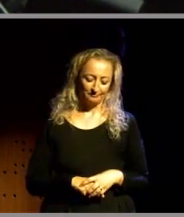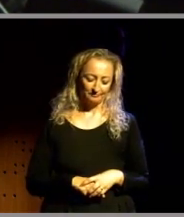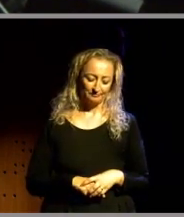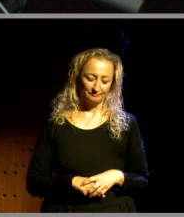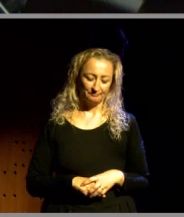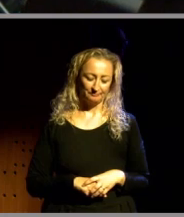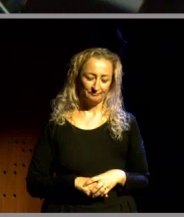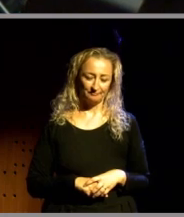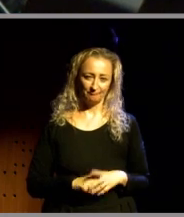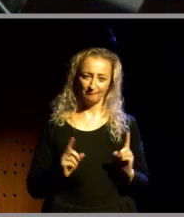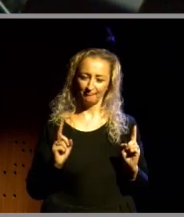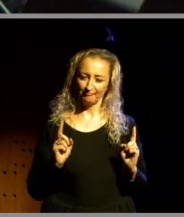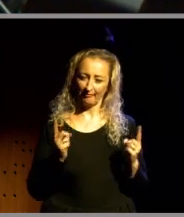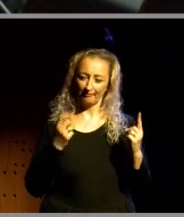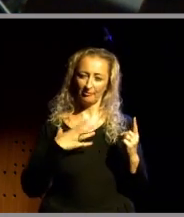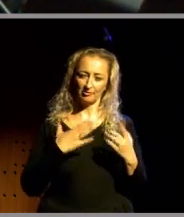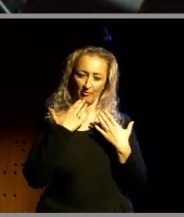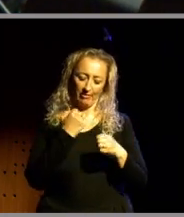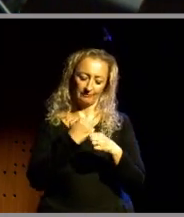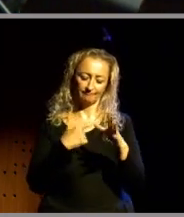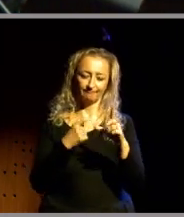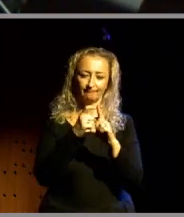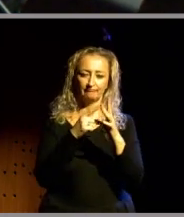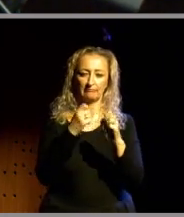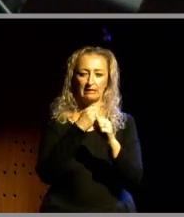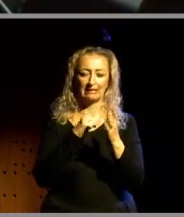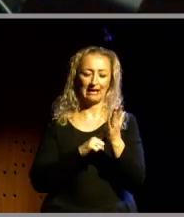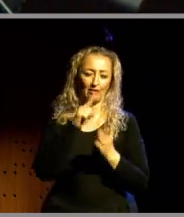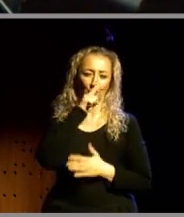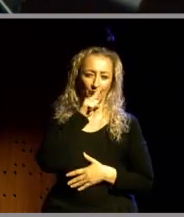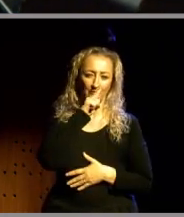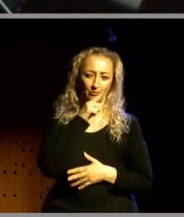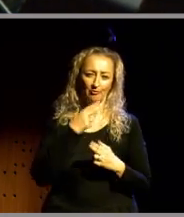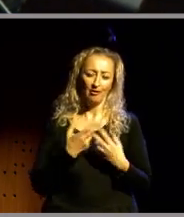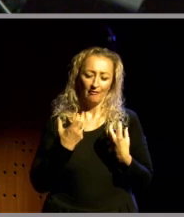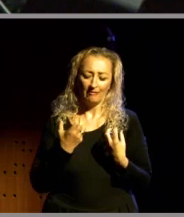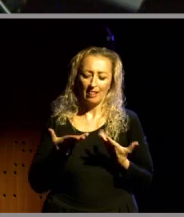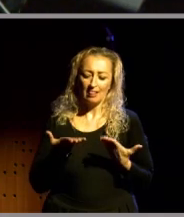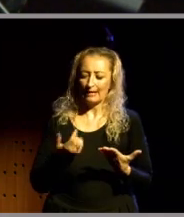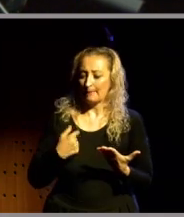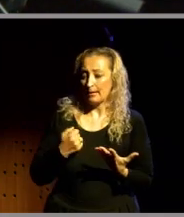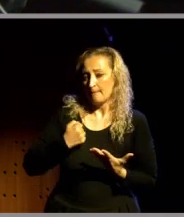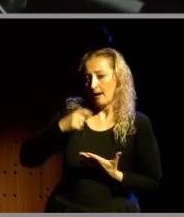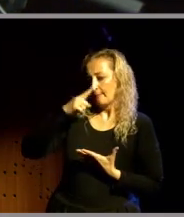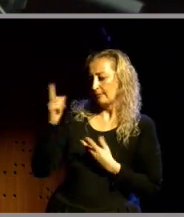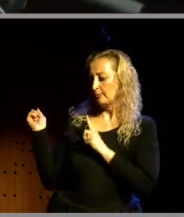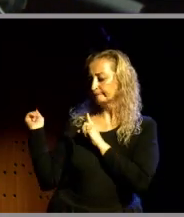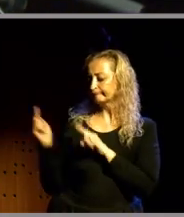First, I'd like to thank the Gadigal people for letting me and my people come to their country.